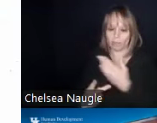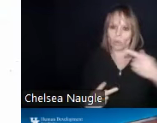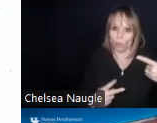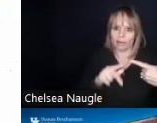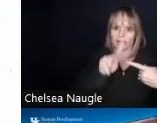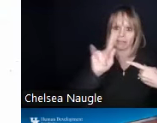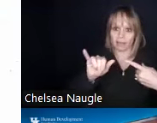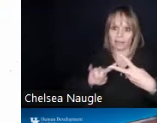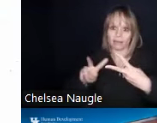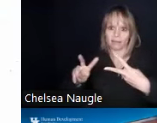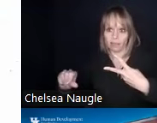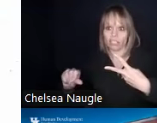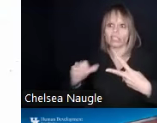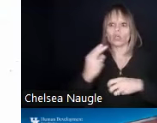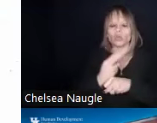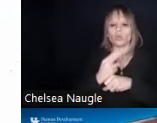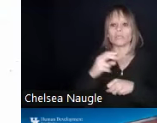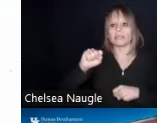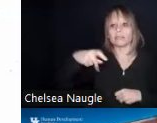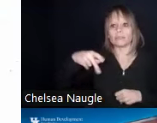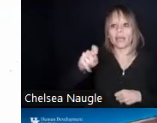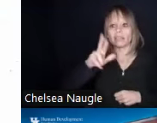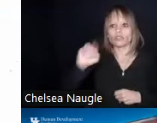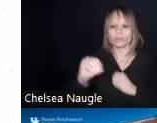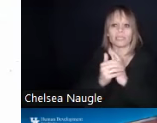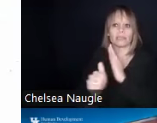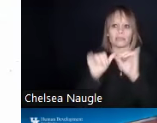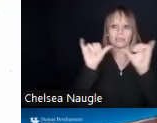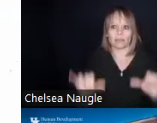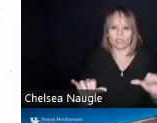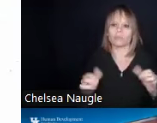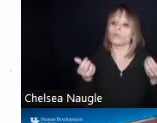system, which tries to break out the martial arts training and focus on the particular elements that you see to the